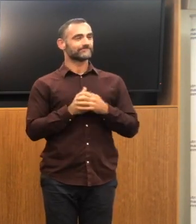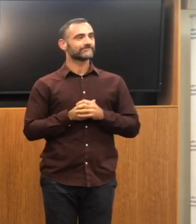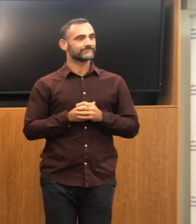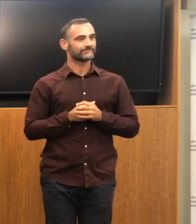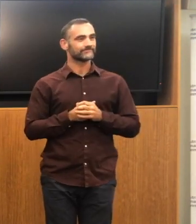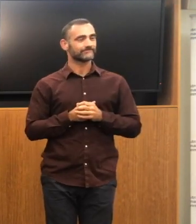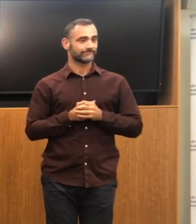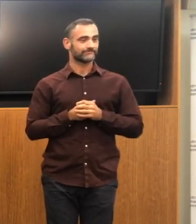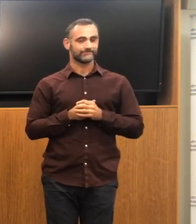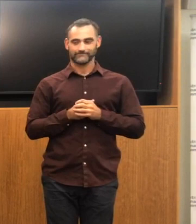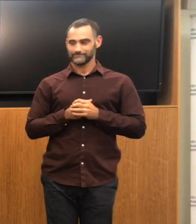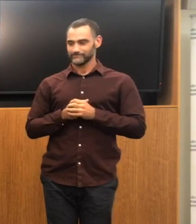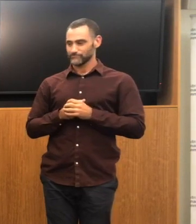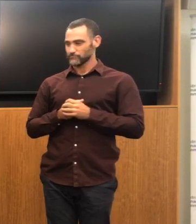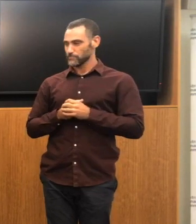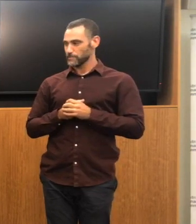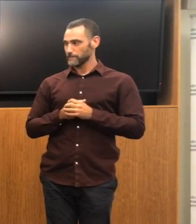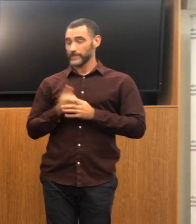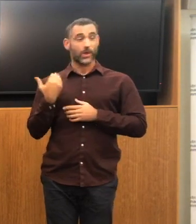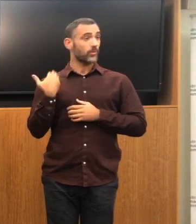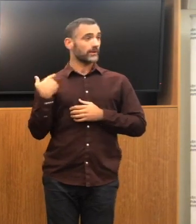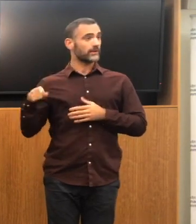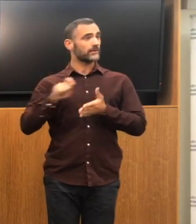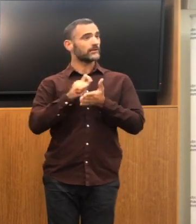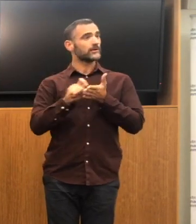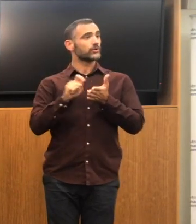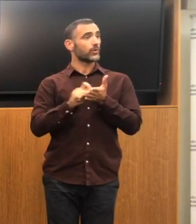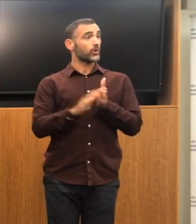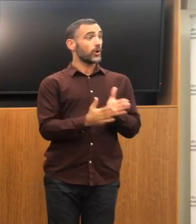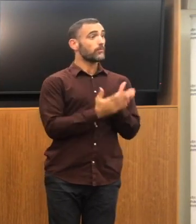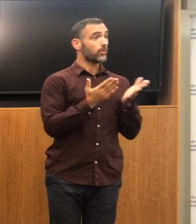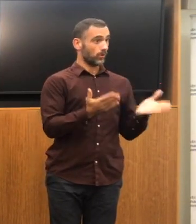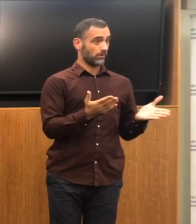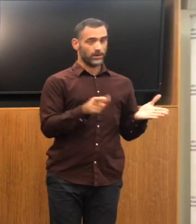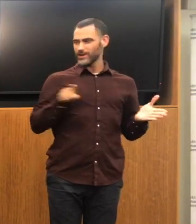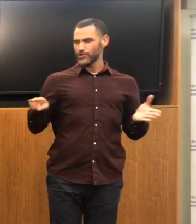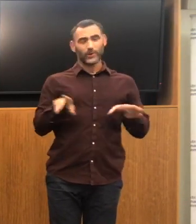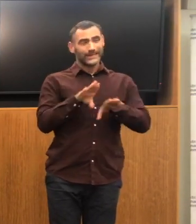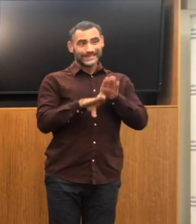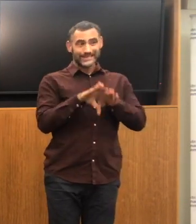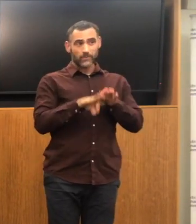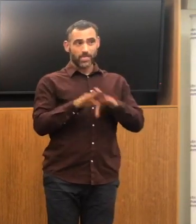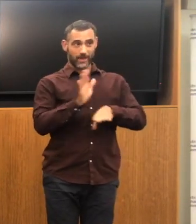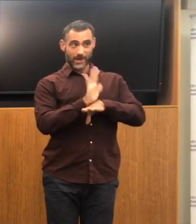and at the Human Rights Commission you are the equivalent of a movie star, but you are also invited to give